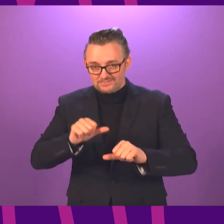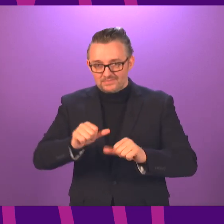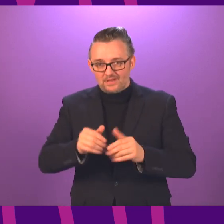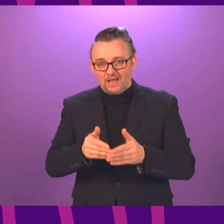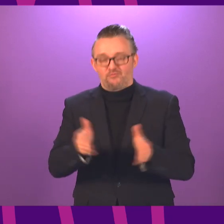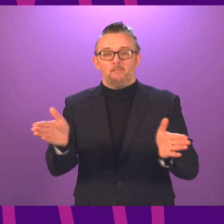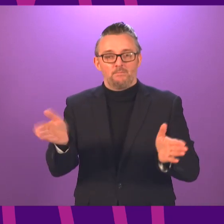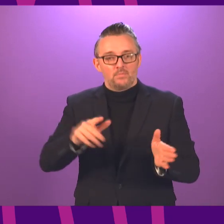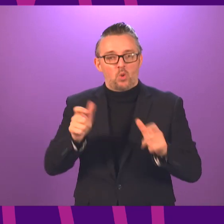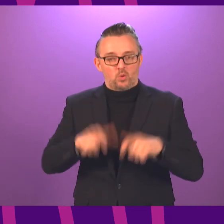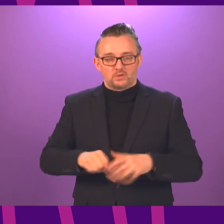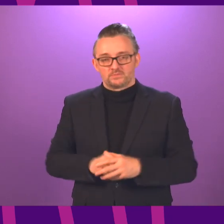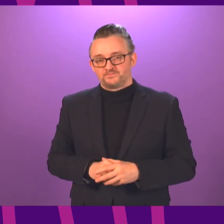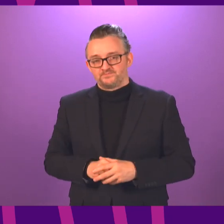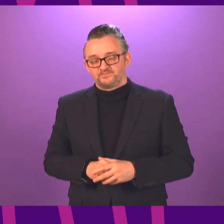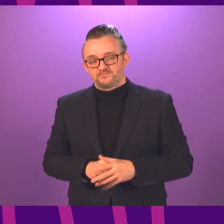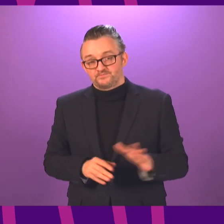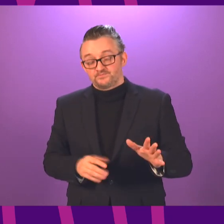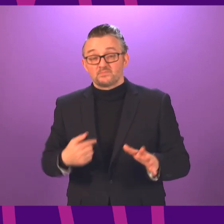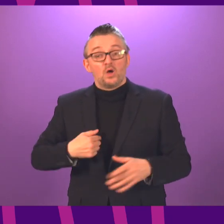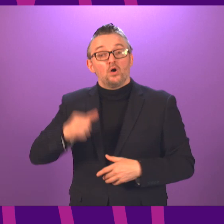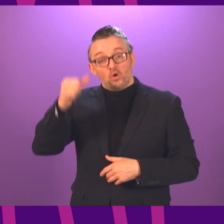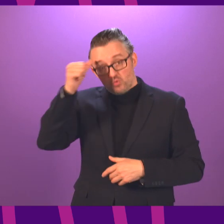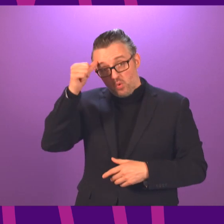In addition to the concerns of businesses, I know that people across the country are